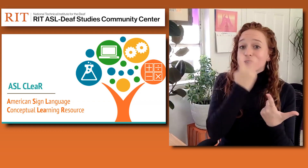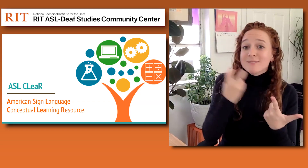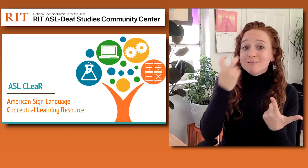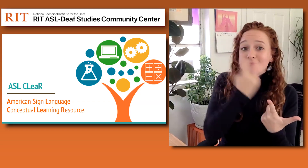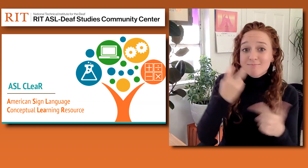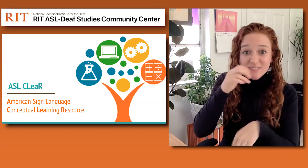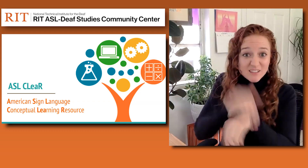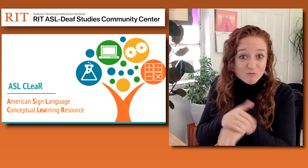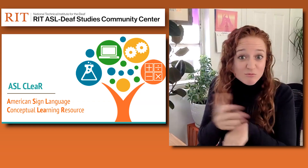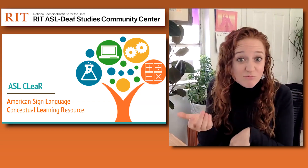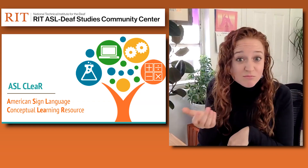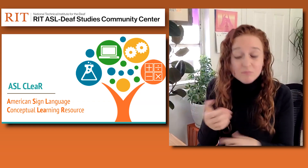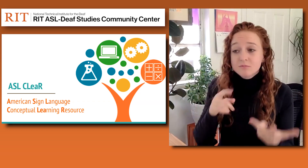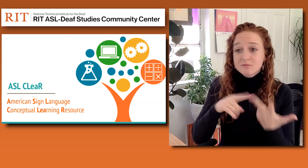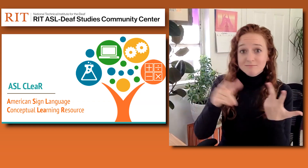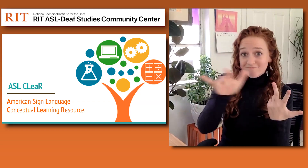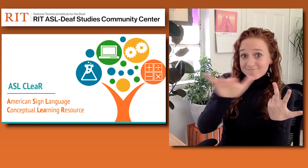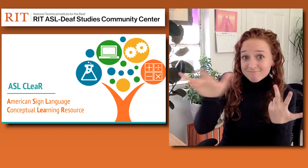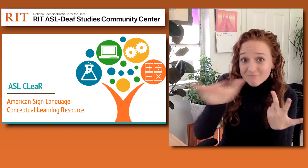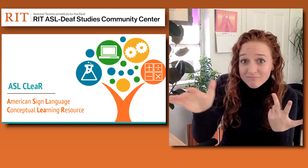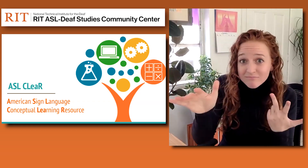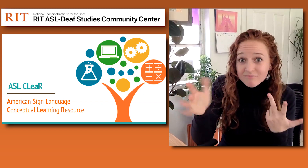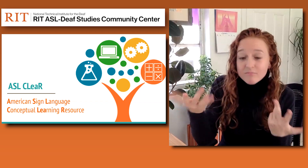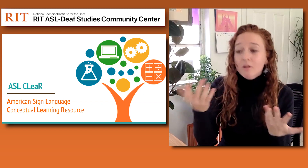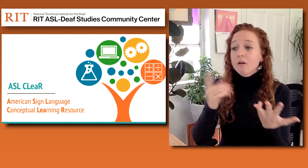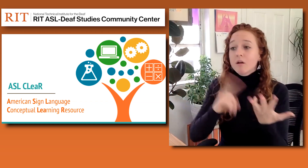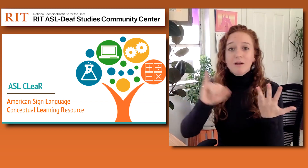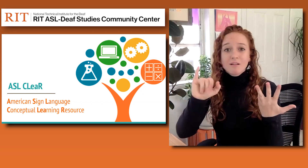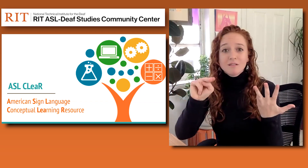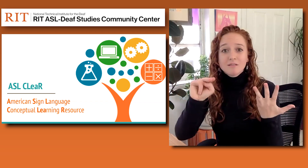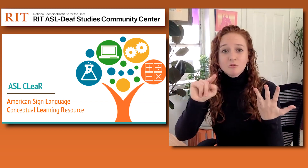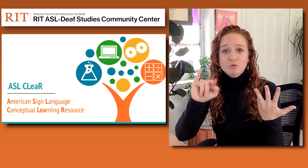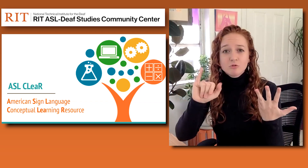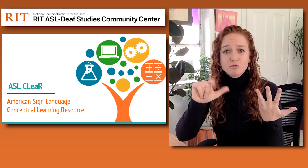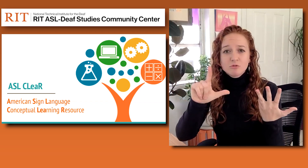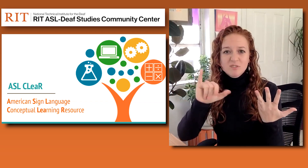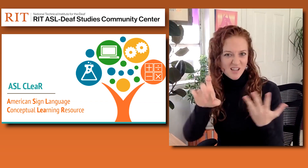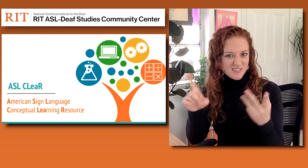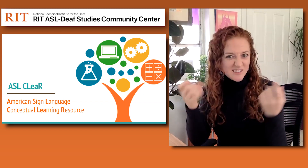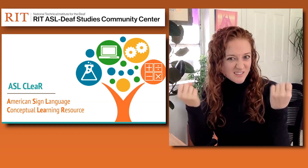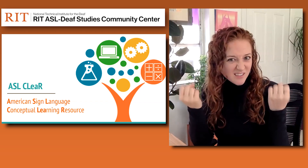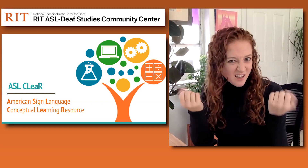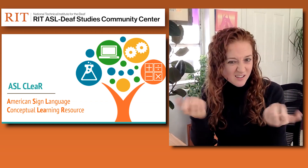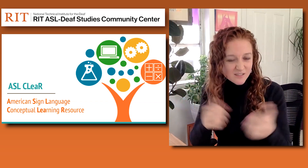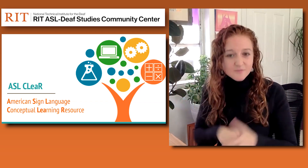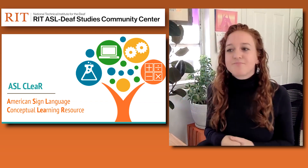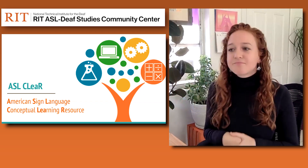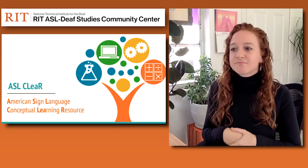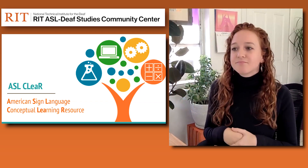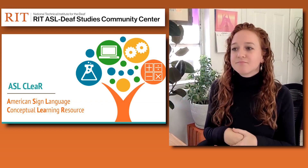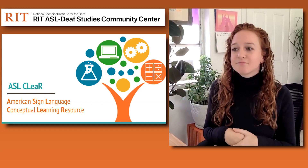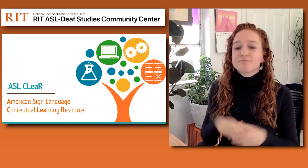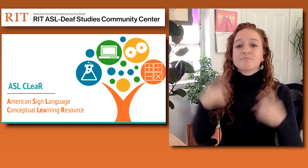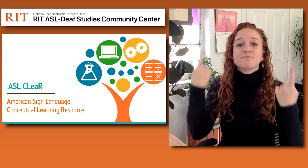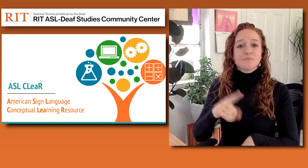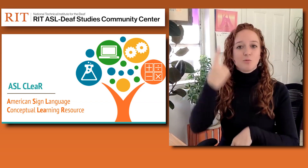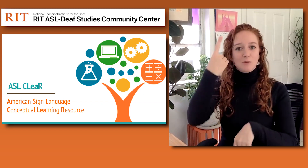forced upon me. Finger spelling is English. Initialized signs is English.